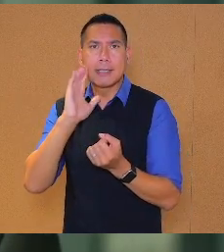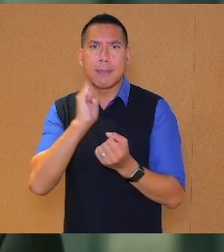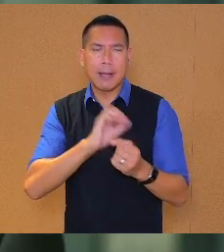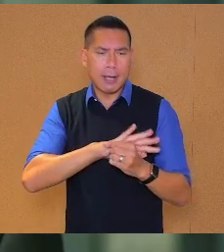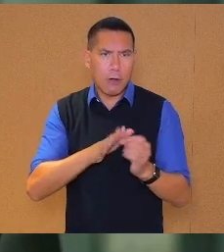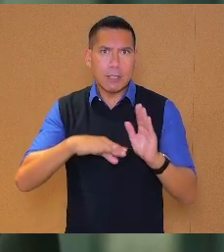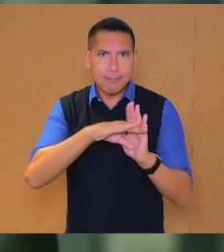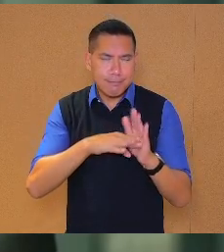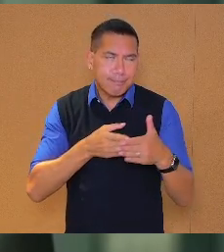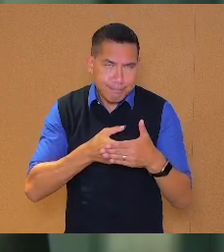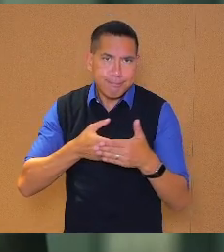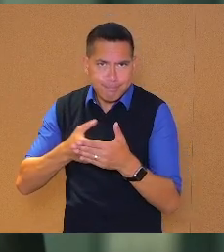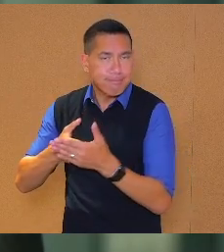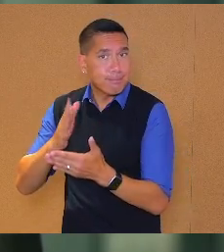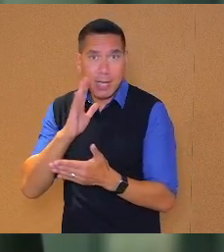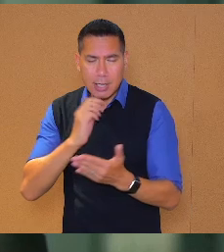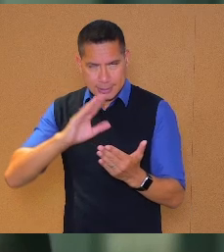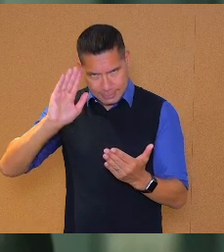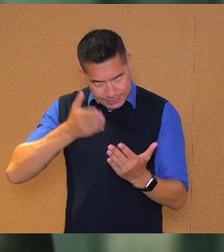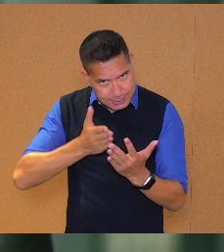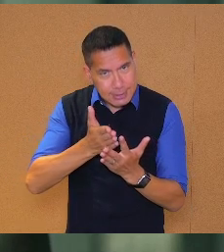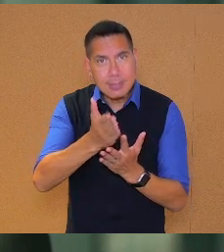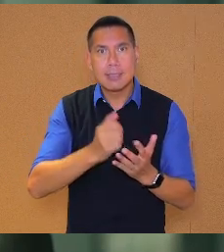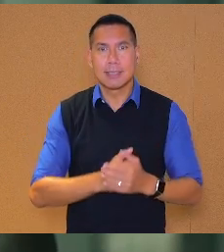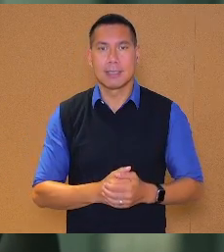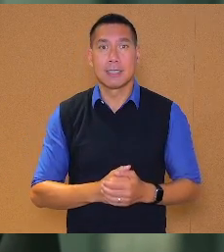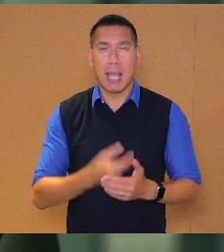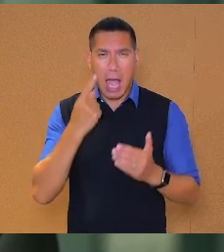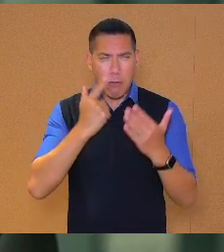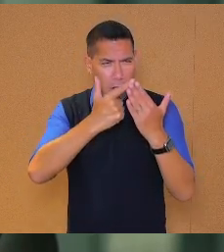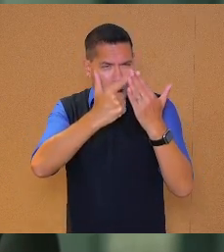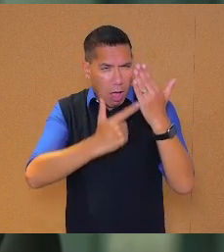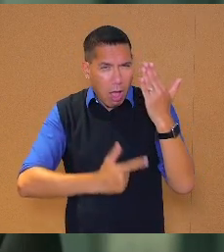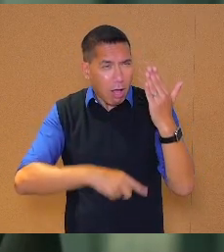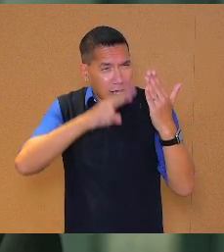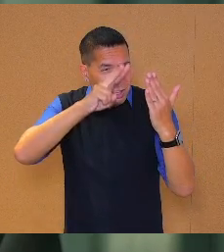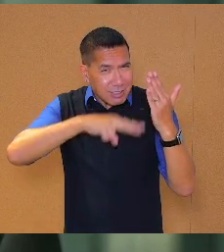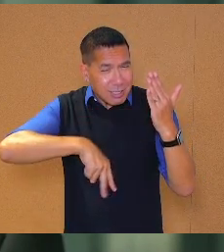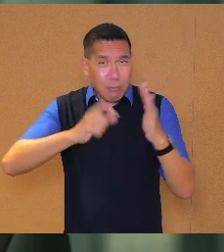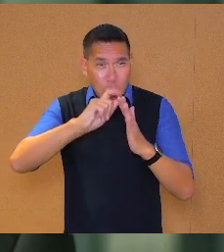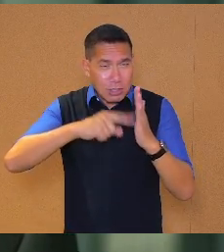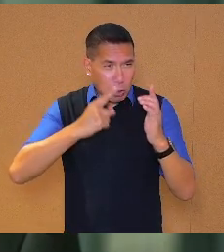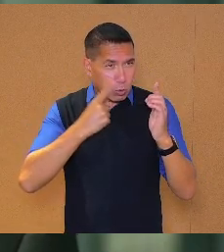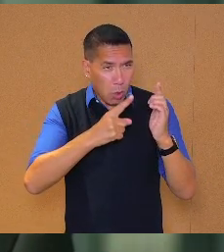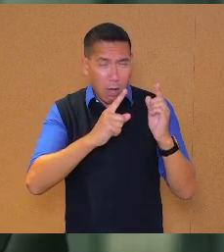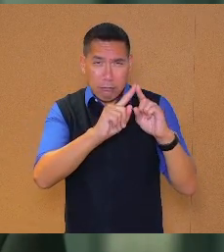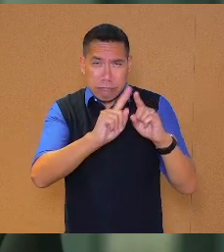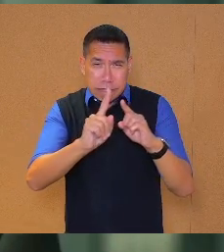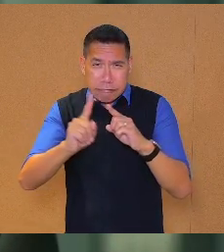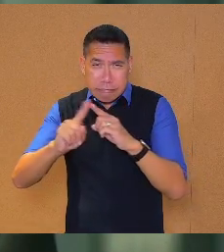years. Looking through the shortlisted projects, I saw an amazing breadth of work across many of Victoria's health and well- being priorities.